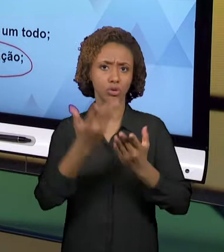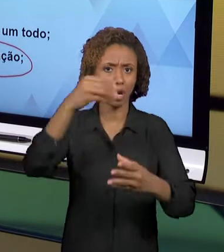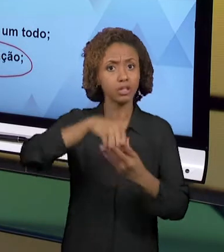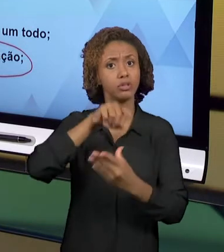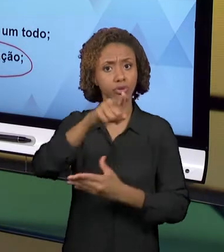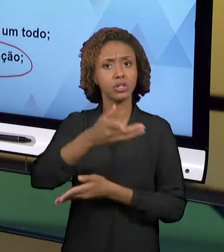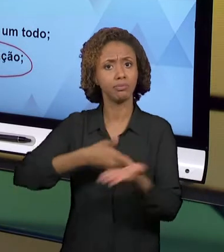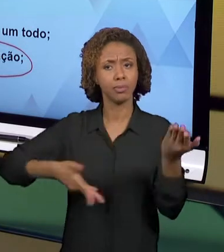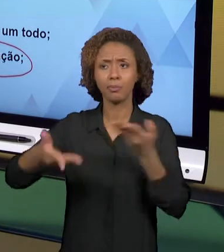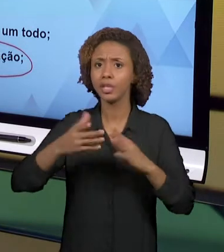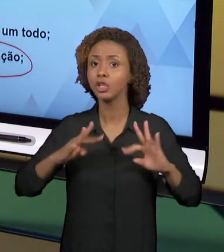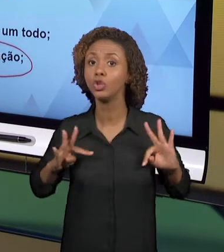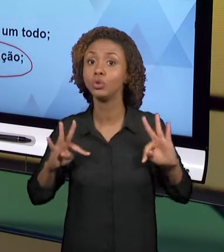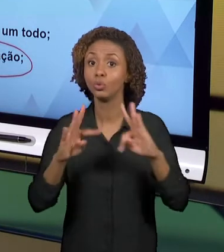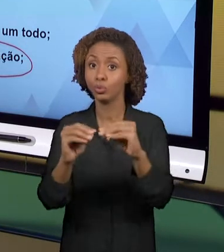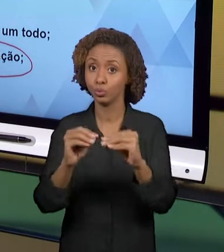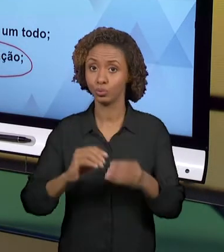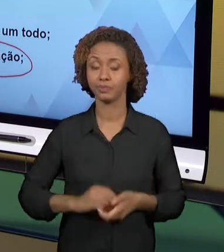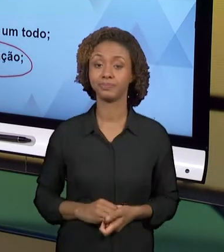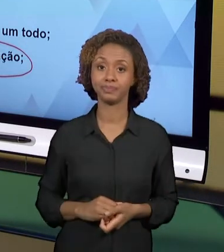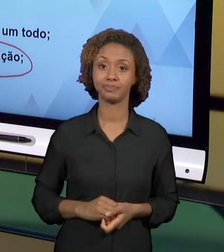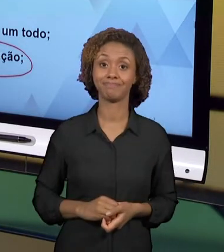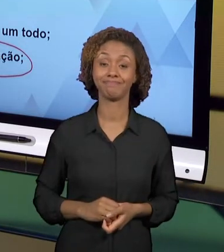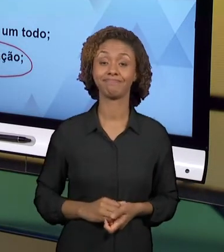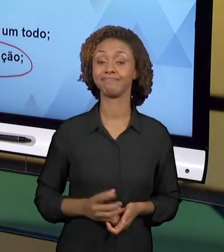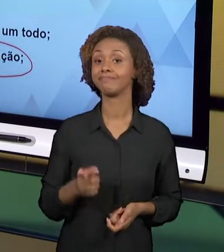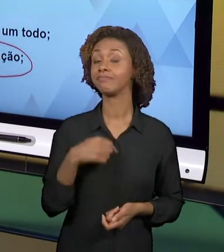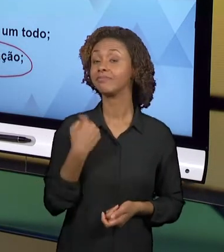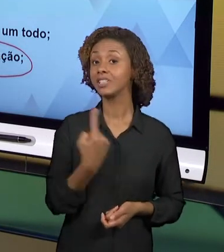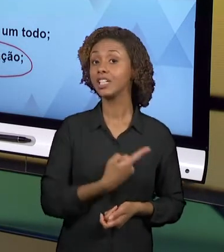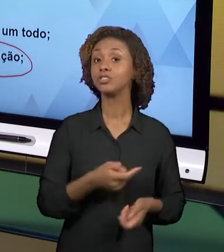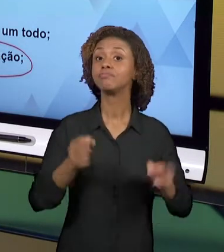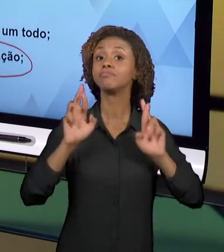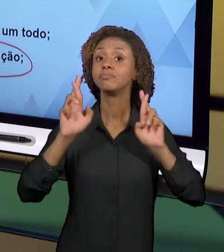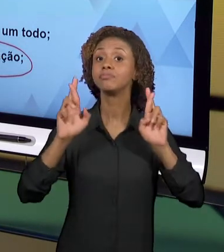NÓS ESPERAMOS QUE, ALÉM DA OBSERVAÇÃO, VOCÊ TENHA